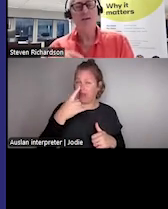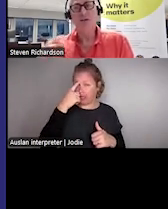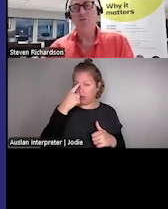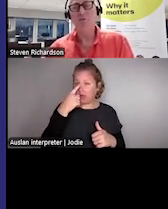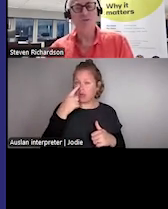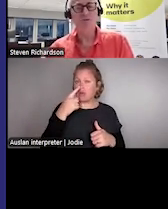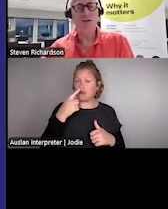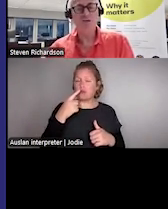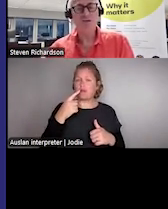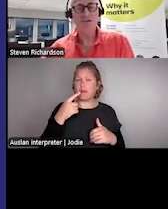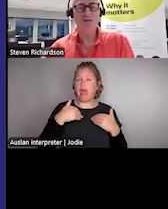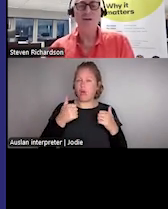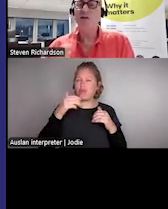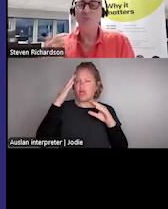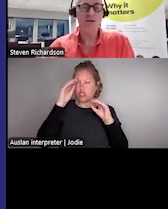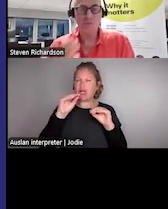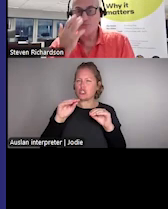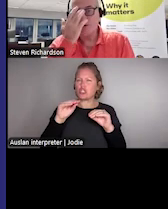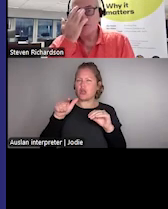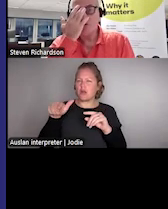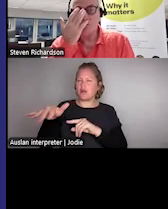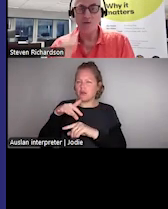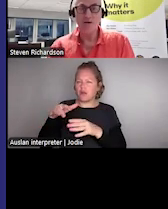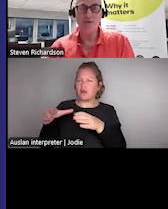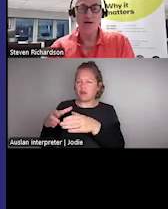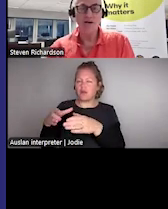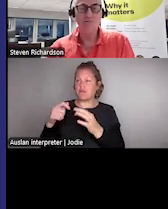in the health and education sector. They haven't been around too long in the arts